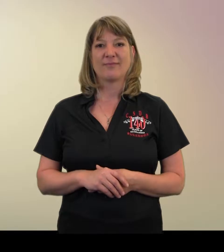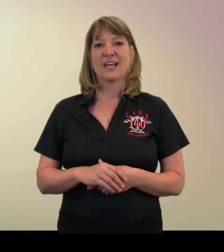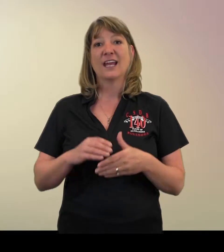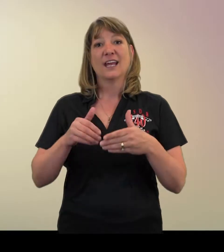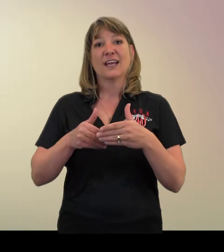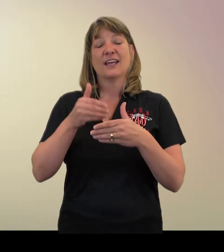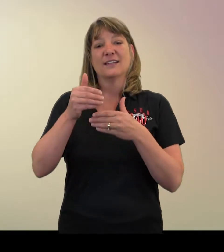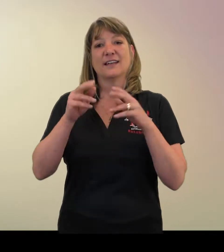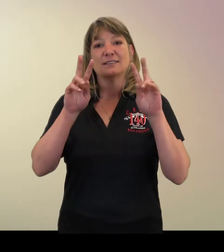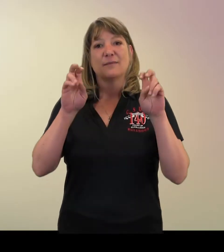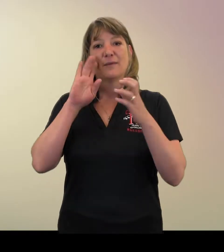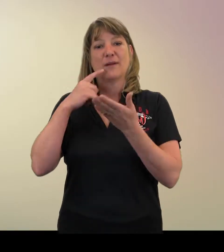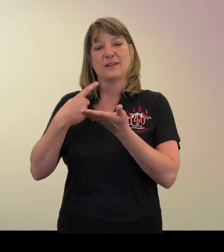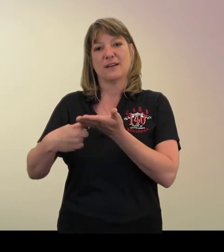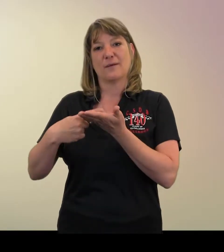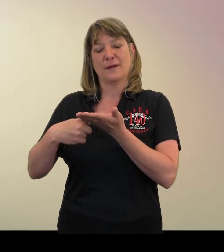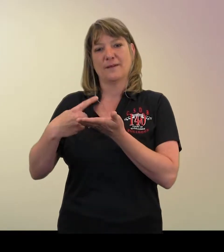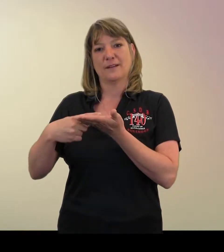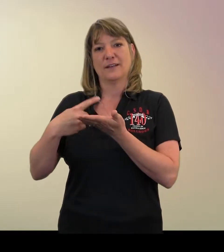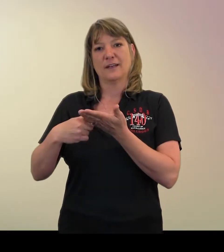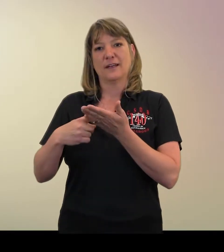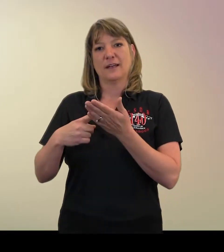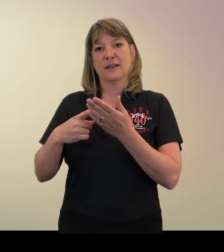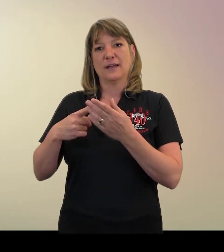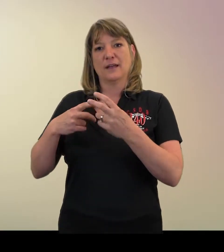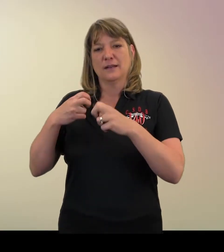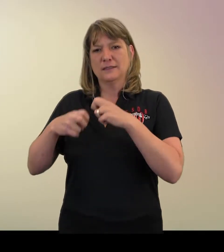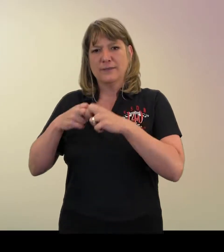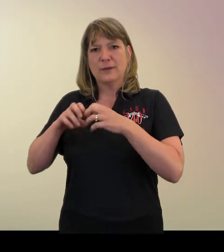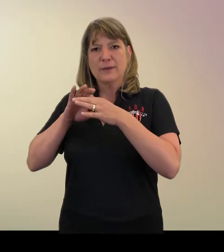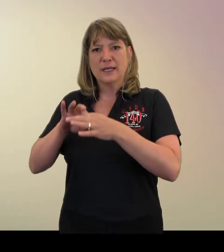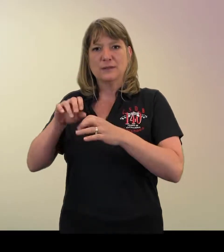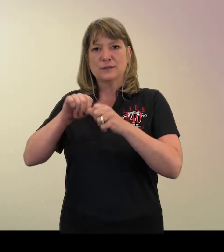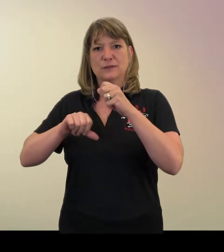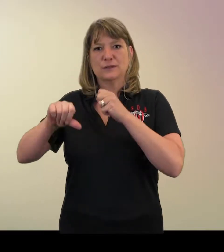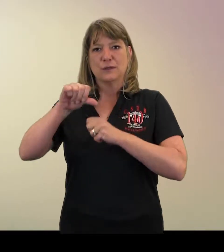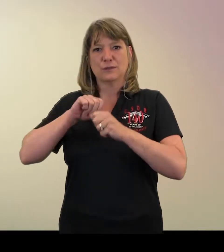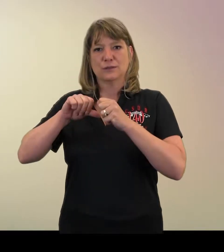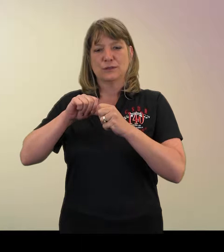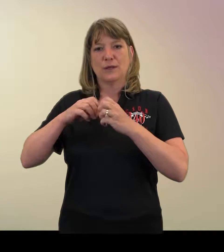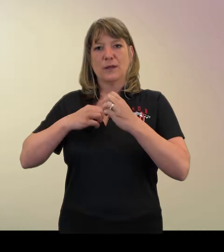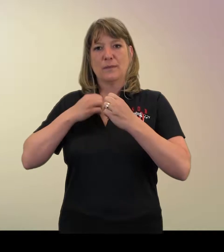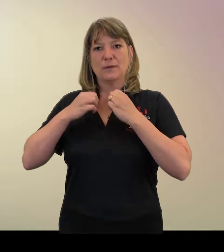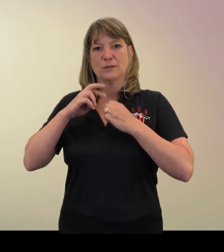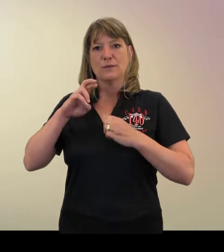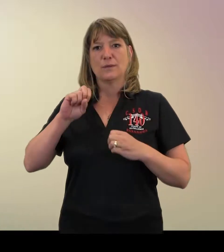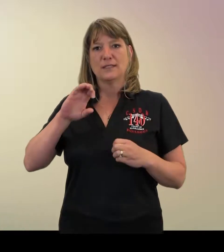The next area, that I want to talk about, is difficulties with social-emotional reciprocity,